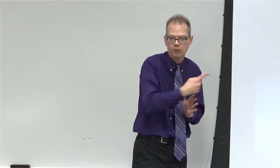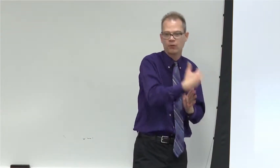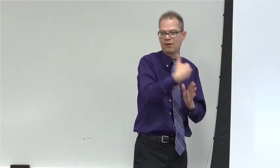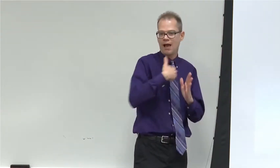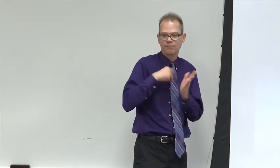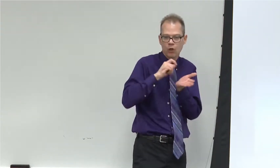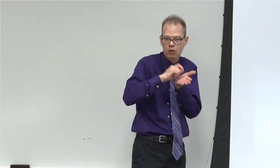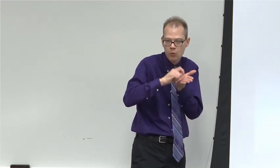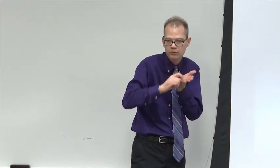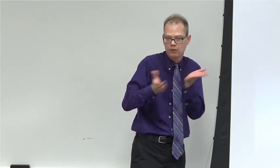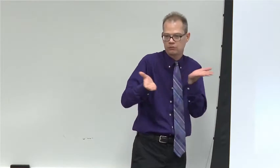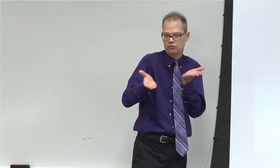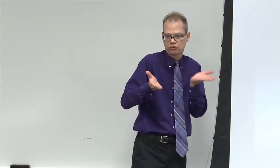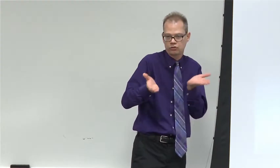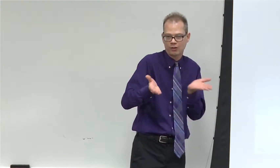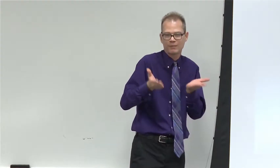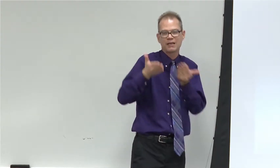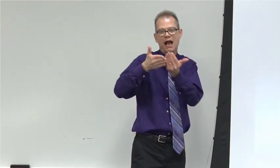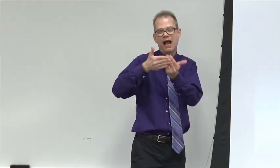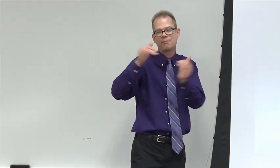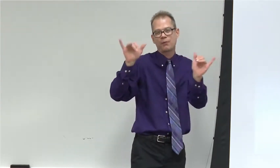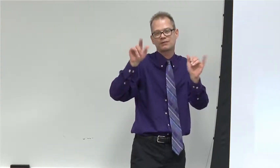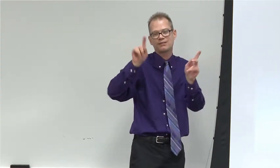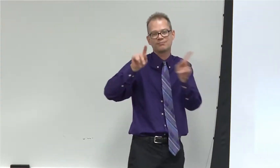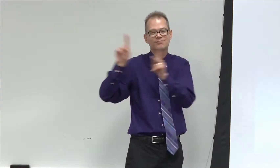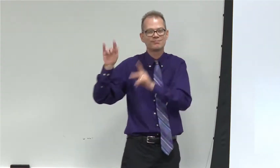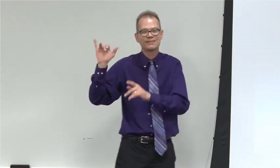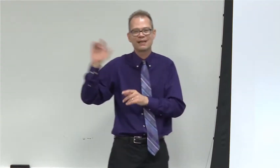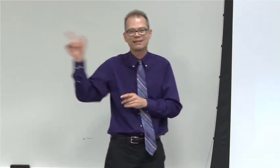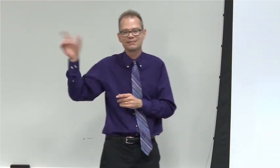with staff interpreters and note-taking services.